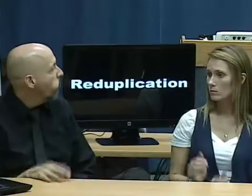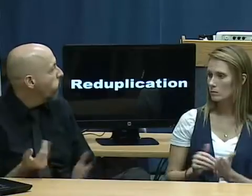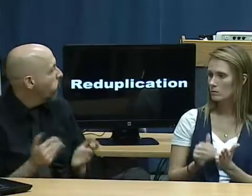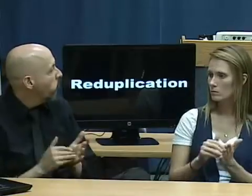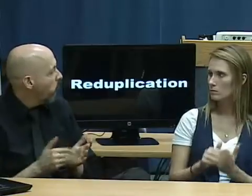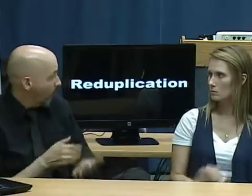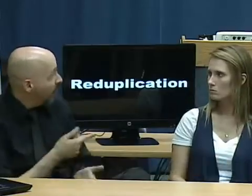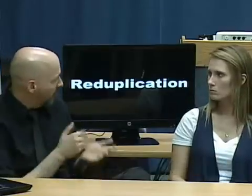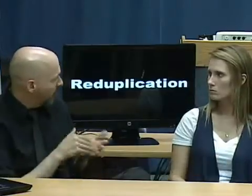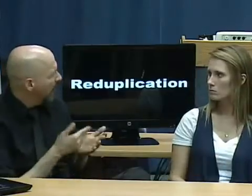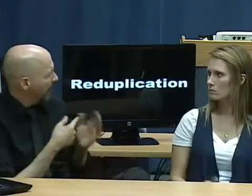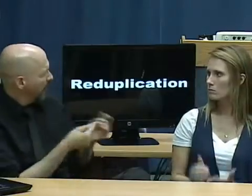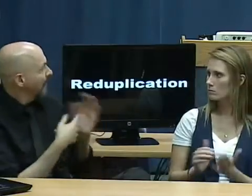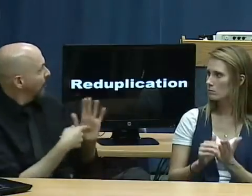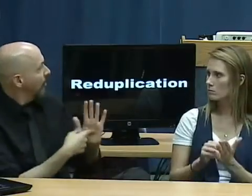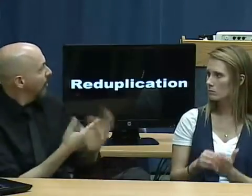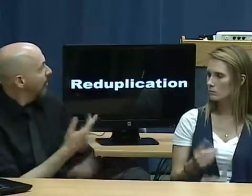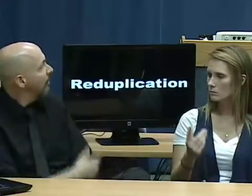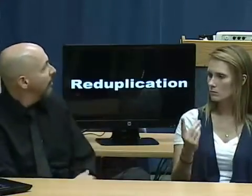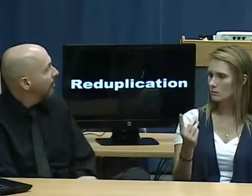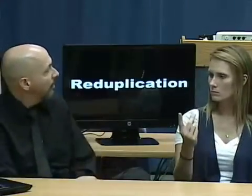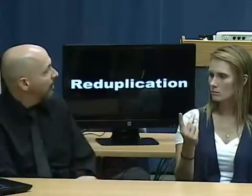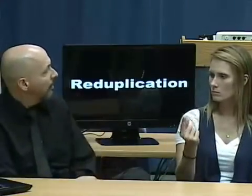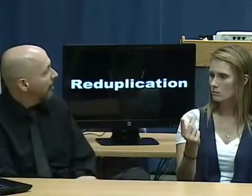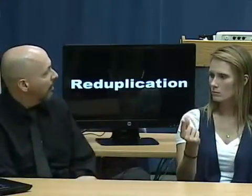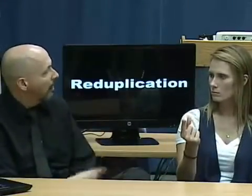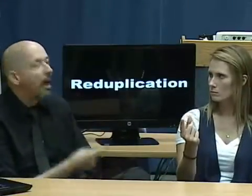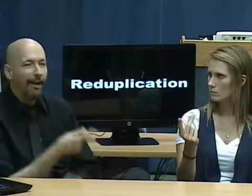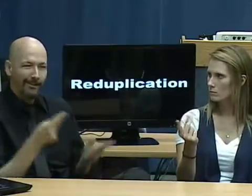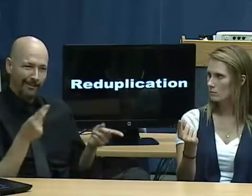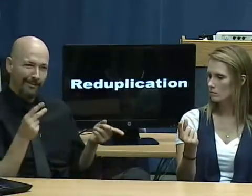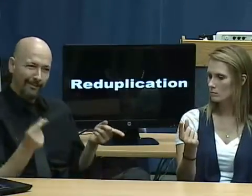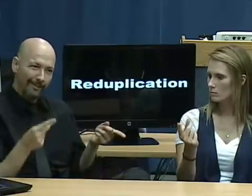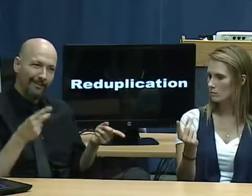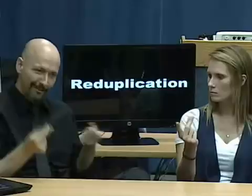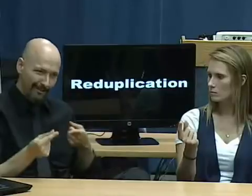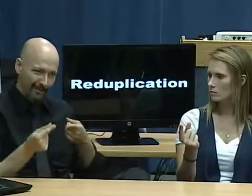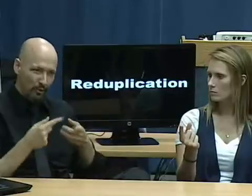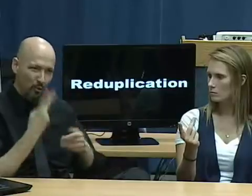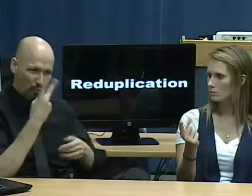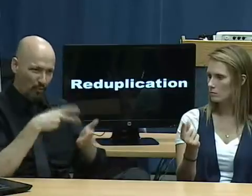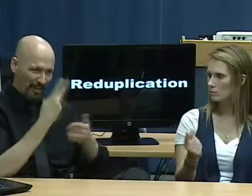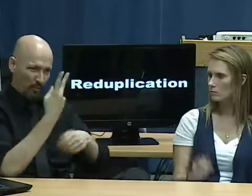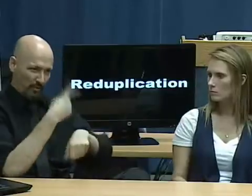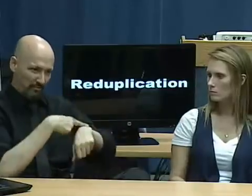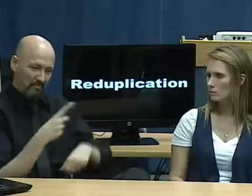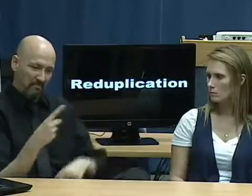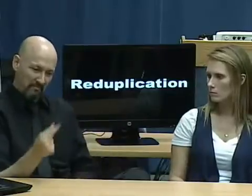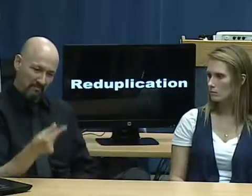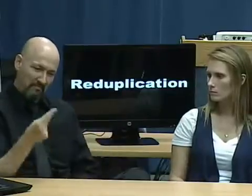Reduplication. Right. Give me an example. #DOG Yup. #DOG It's done twice.